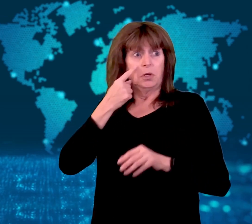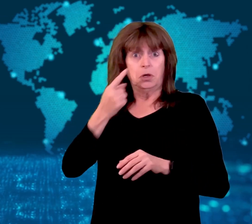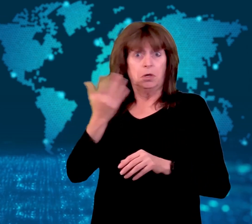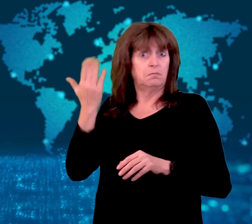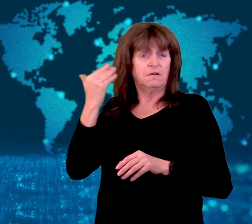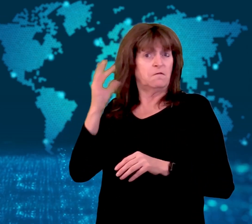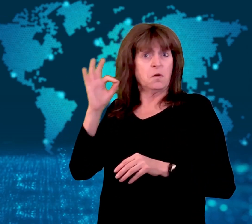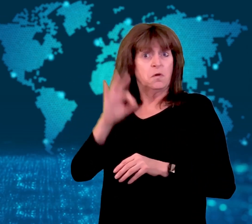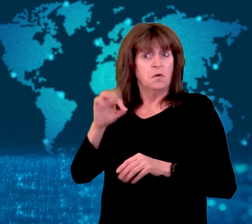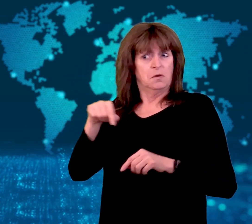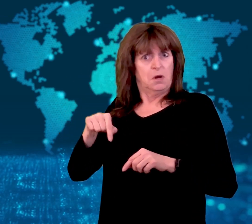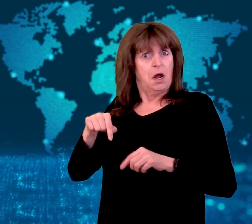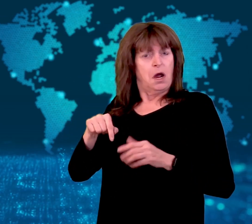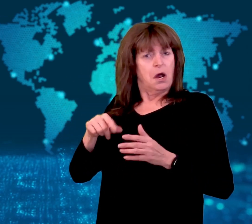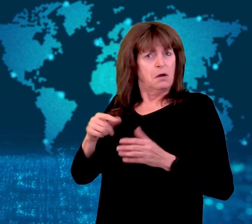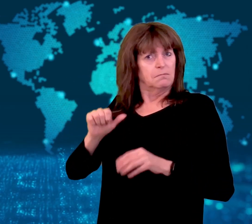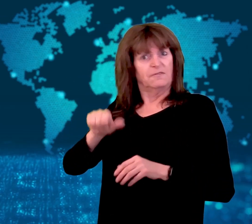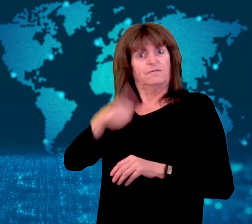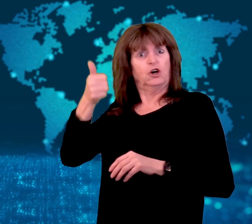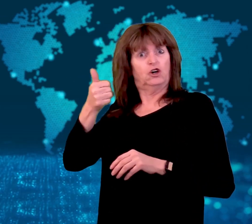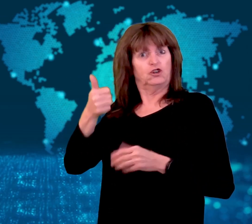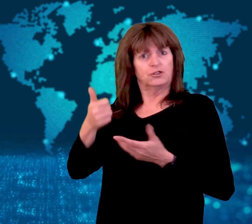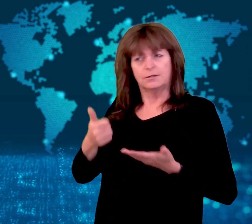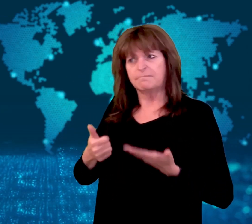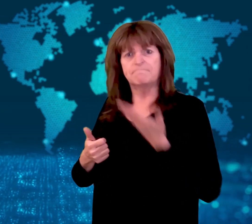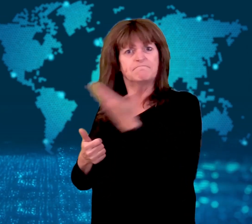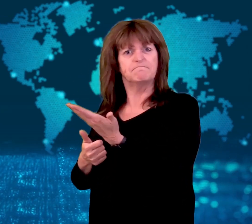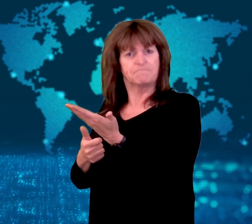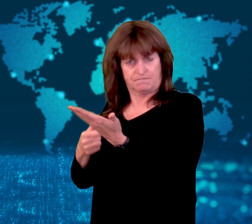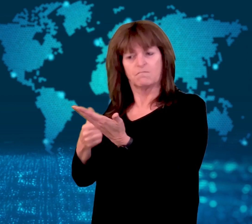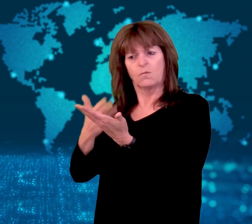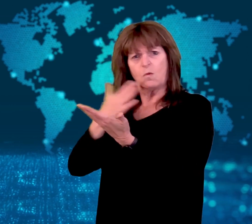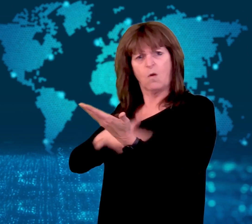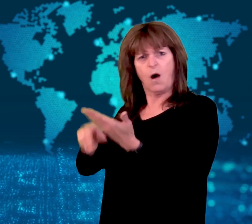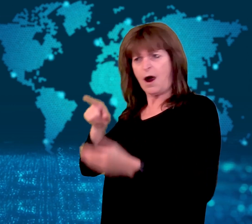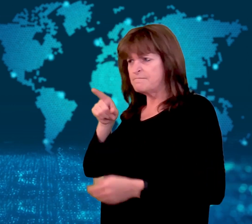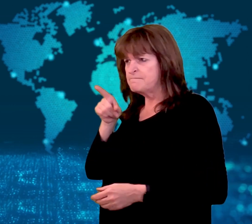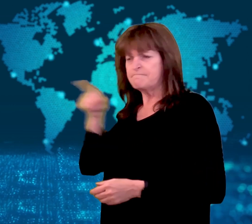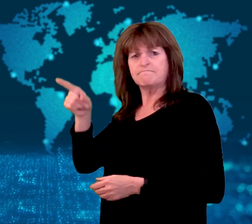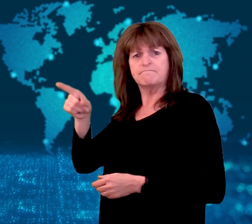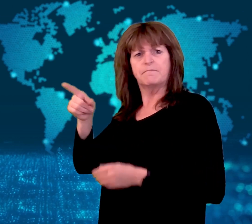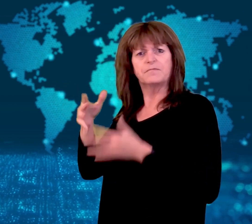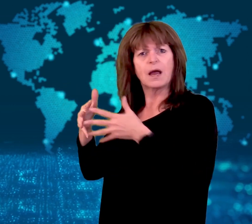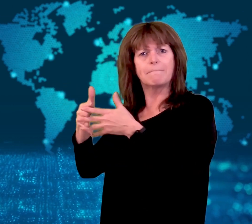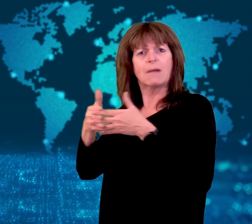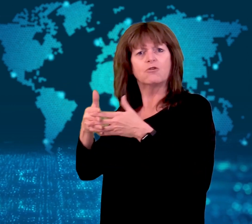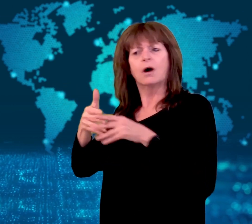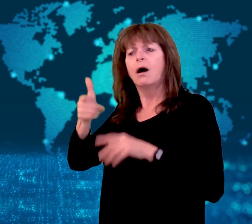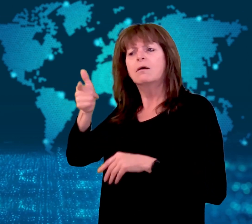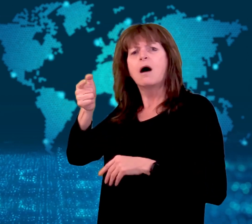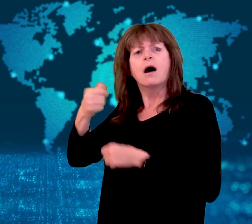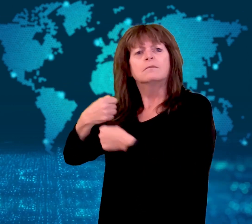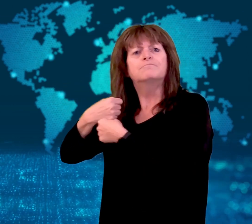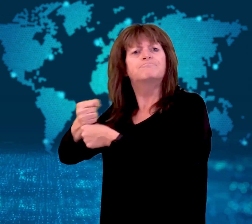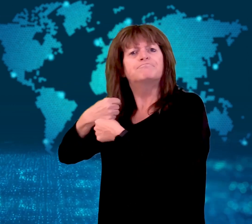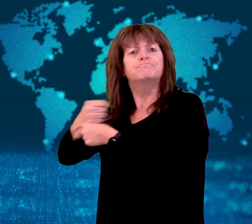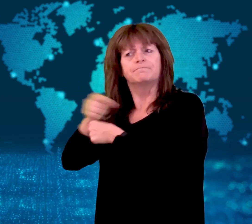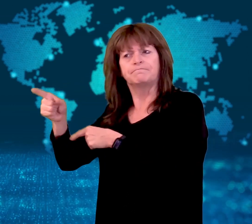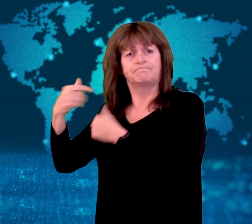kidnappings, and other violent crimes.